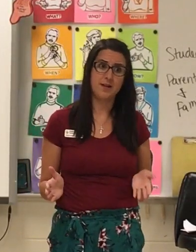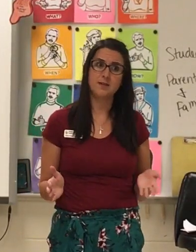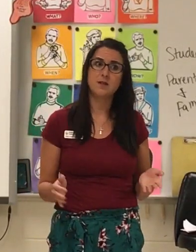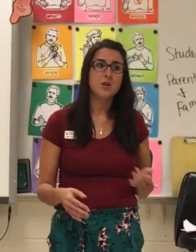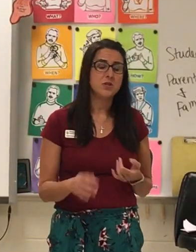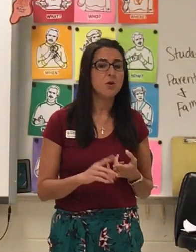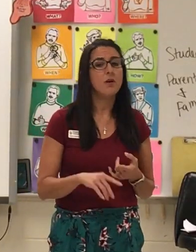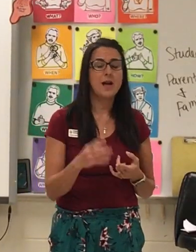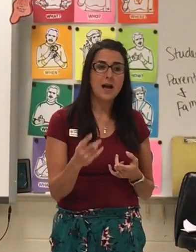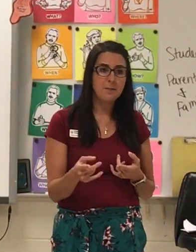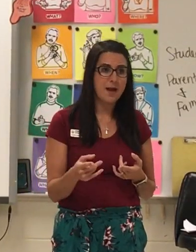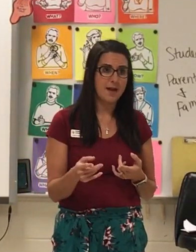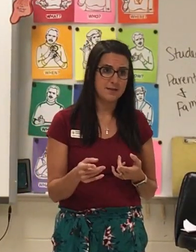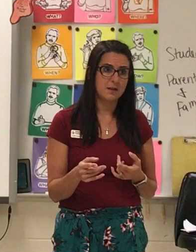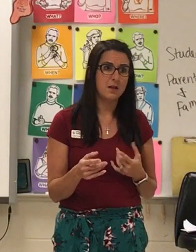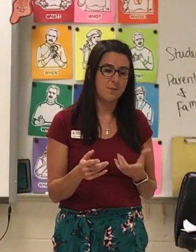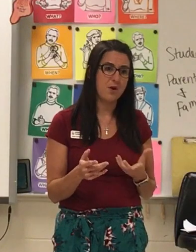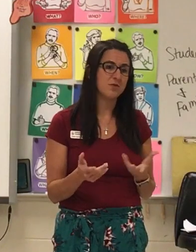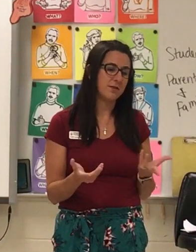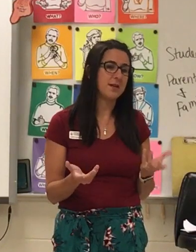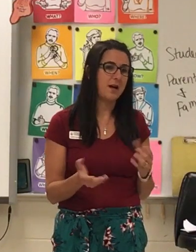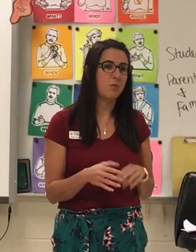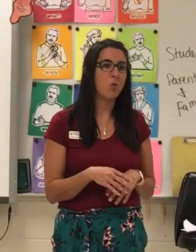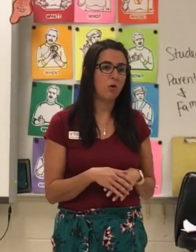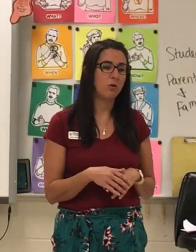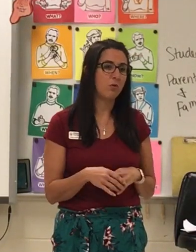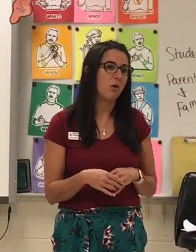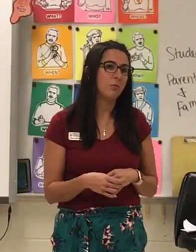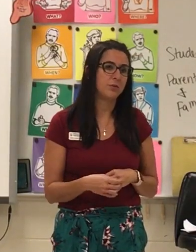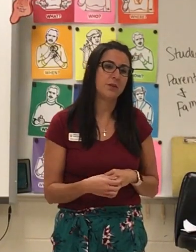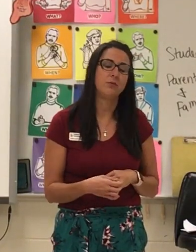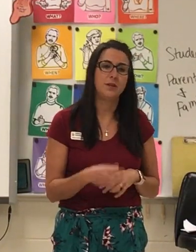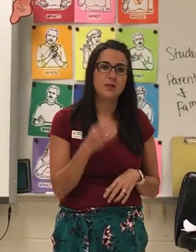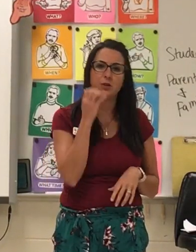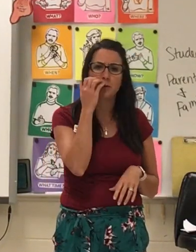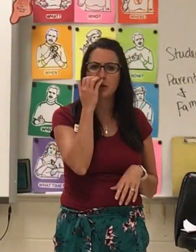base so on the iPads a lot most of the time or are from the community too but